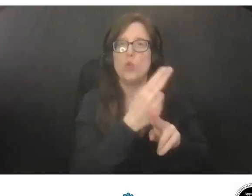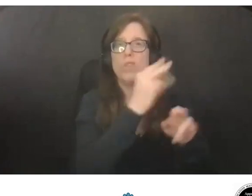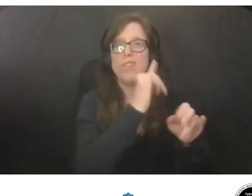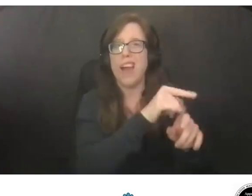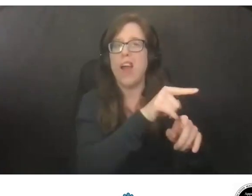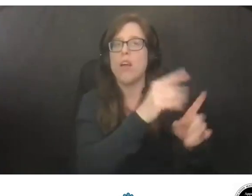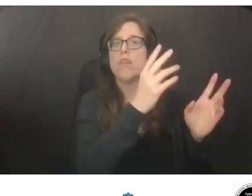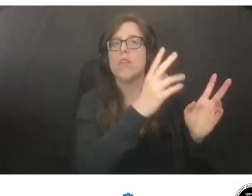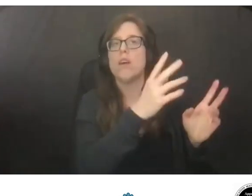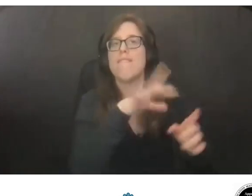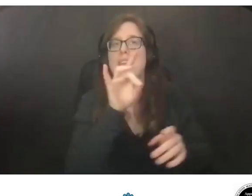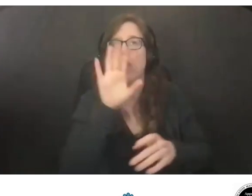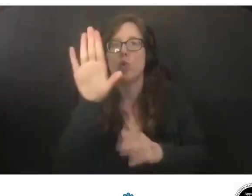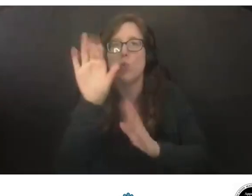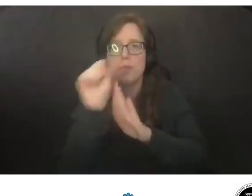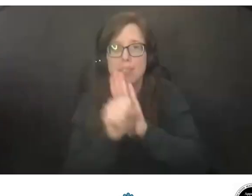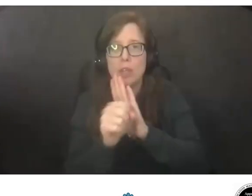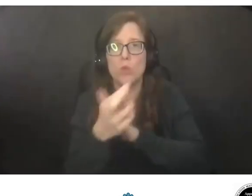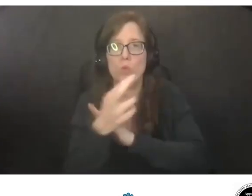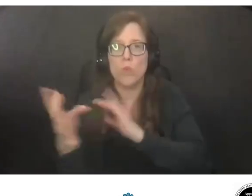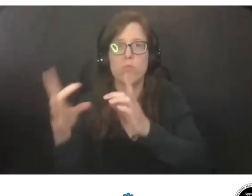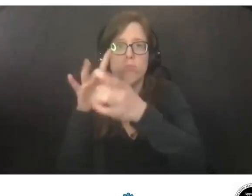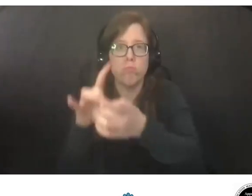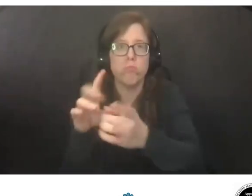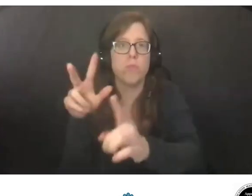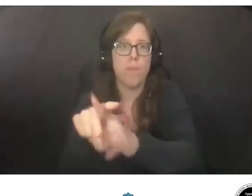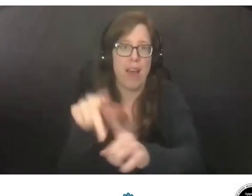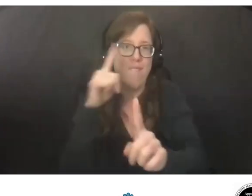and what resources are available for your students and families.